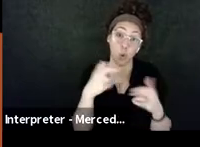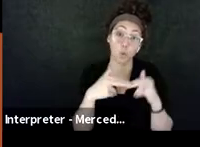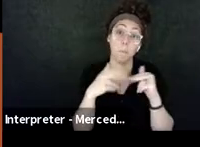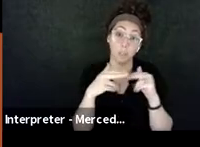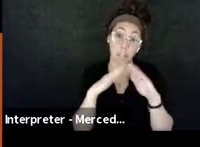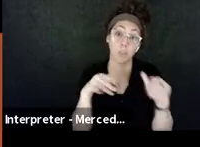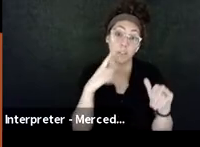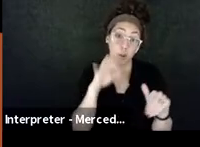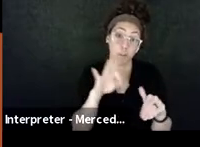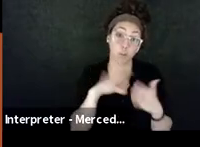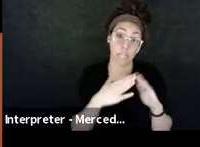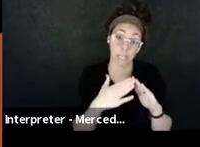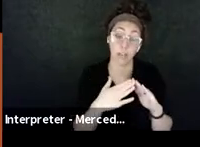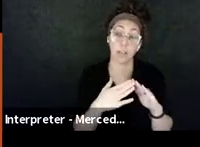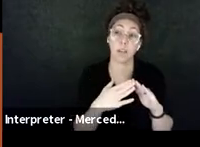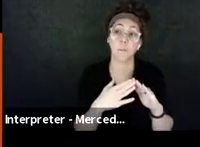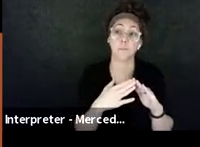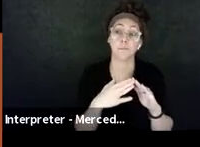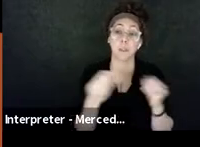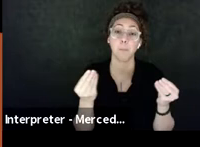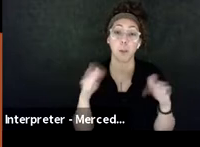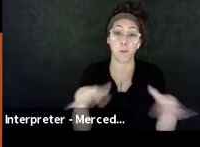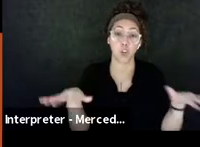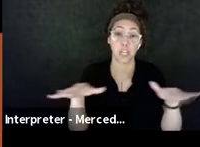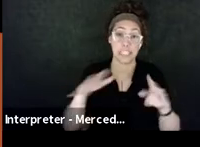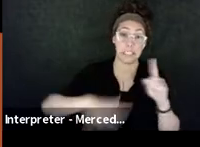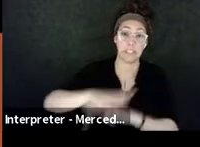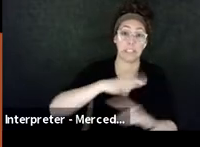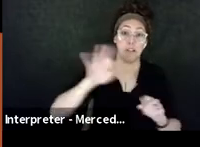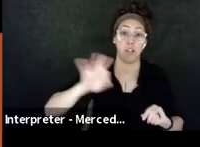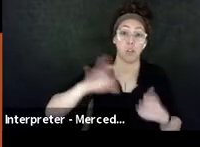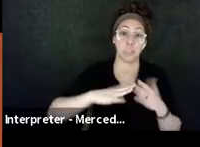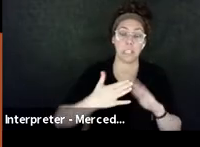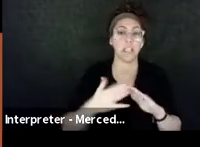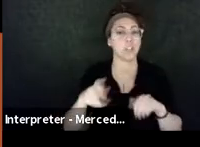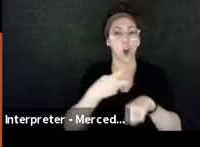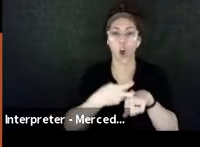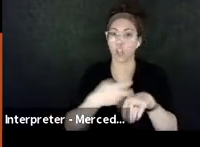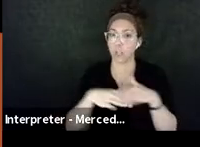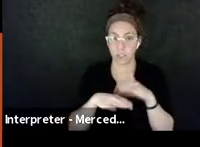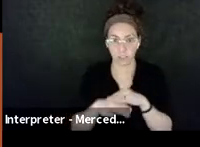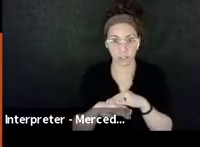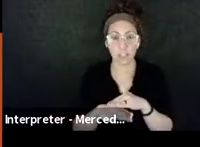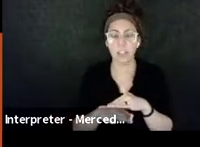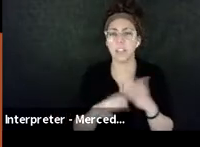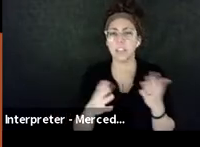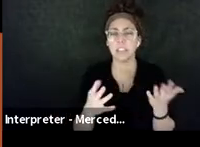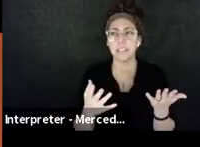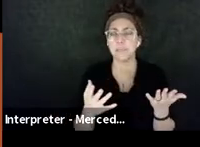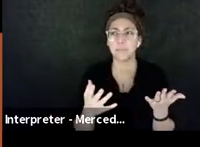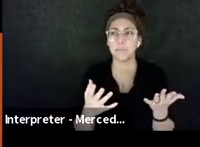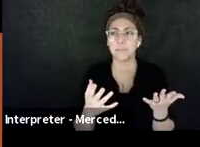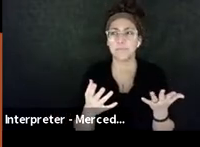Natalie Chavez: And the property around Fresno City is extremely hard to access, meaning there, isn't there isn't really property available.